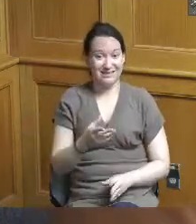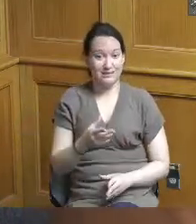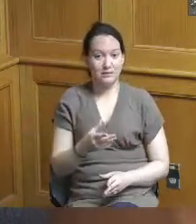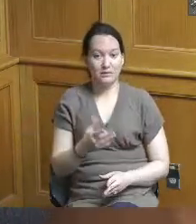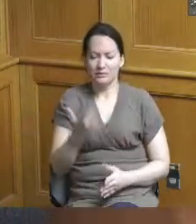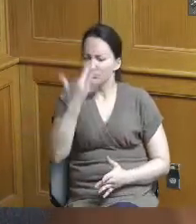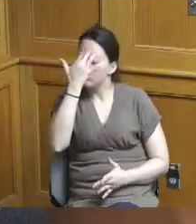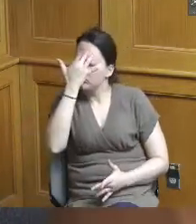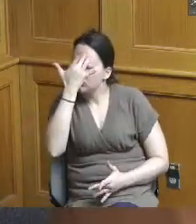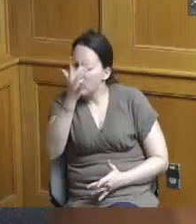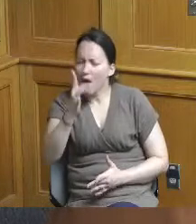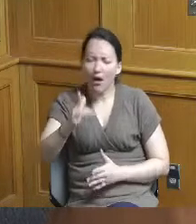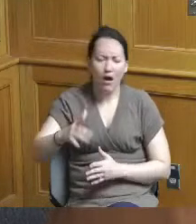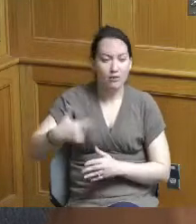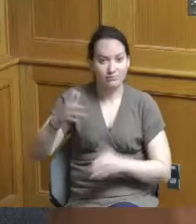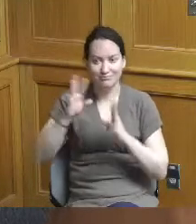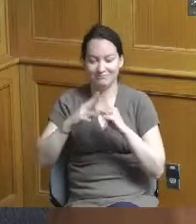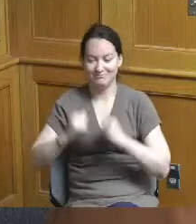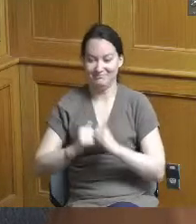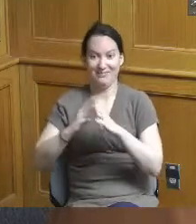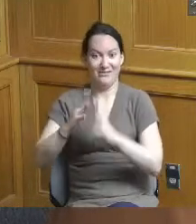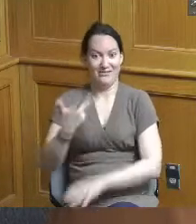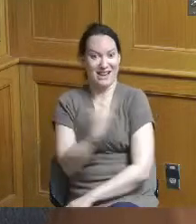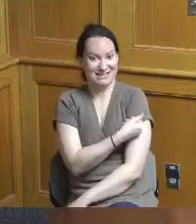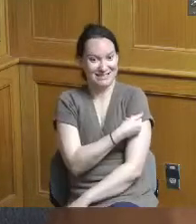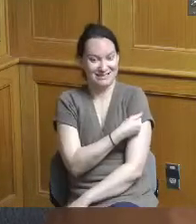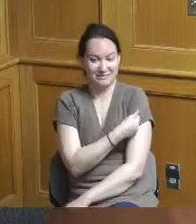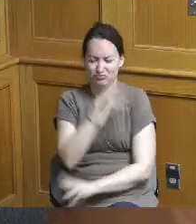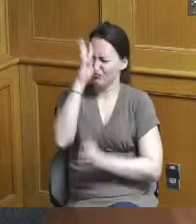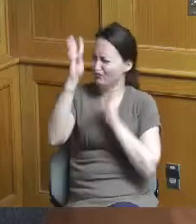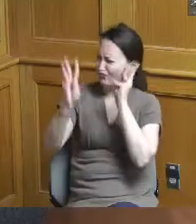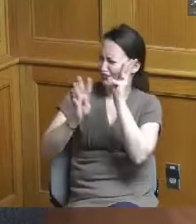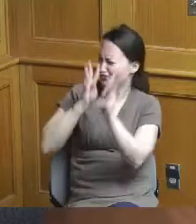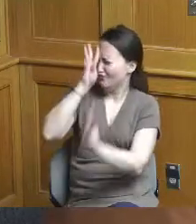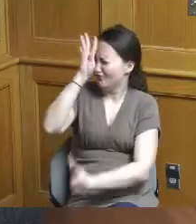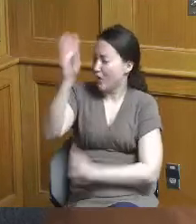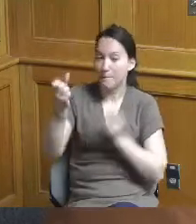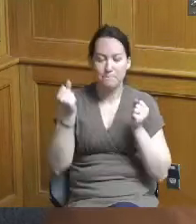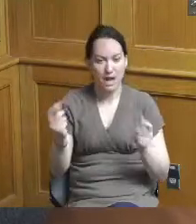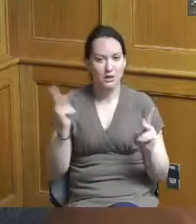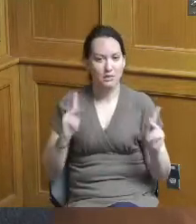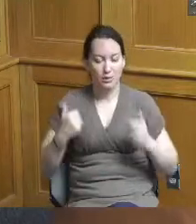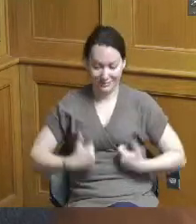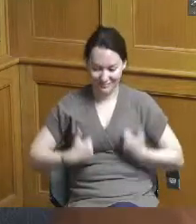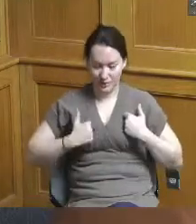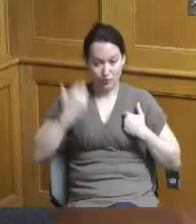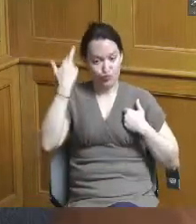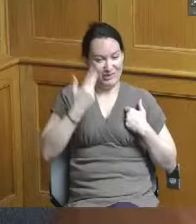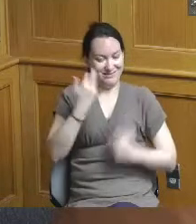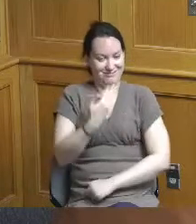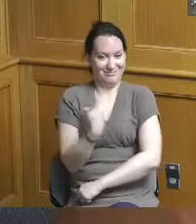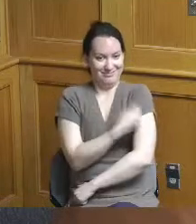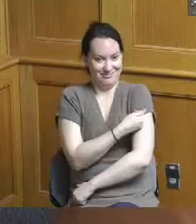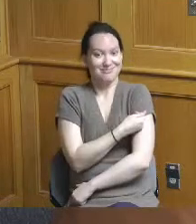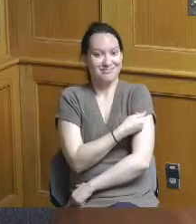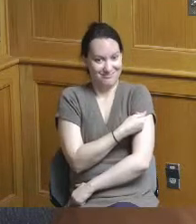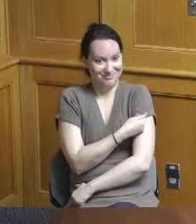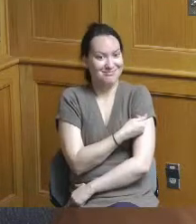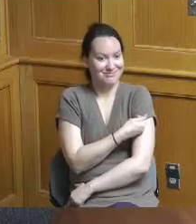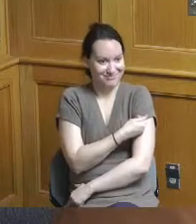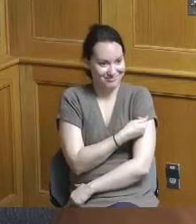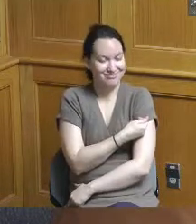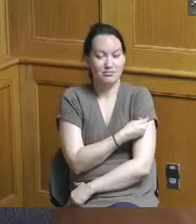came up with a vaccine and many people are still living because of it so I do want to see that I